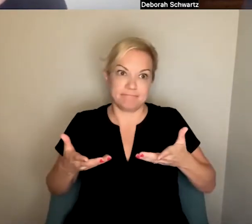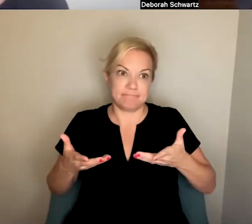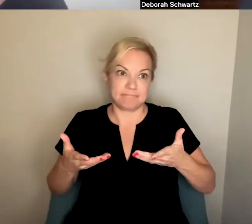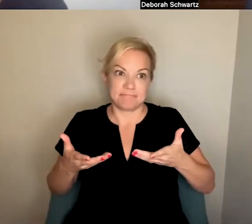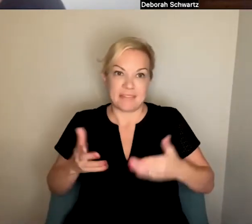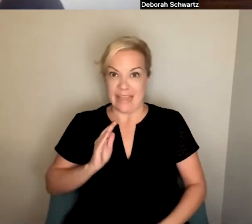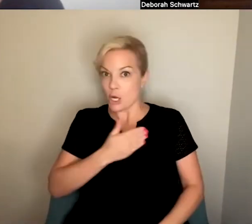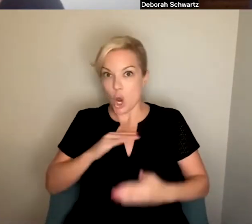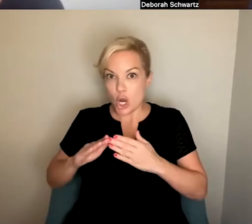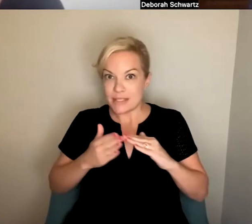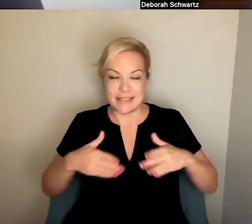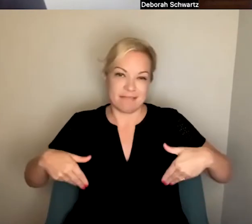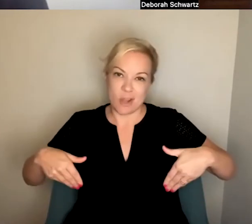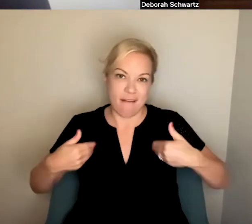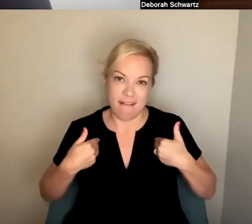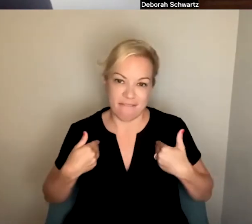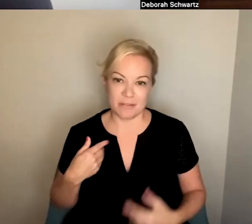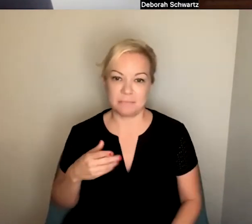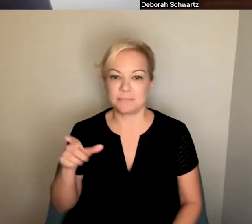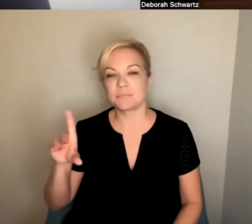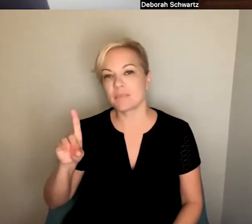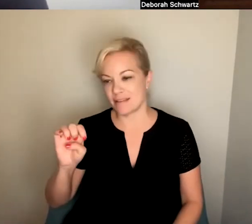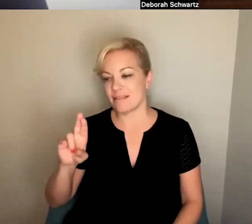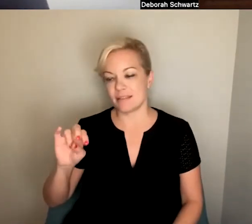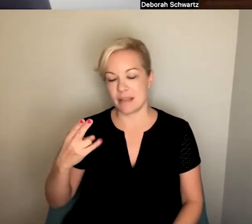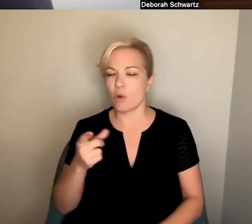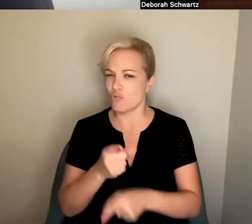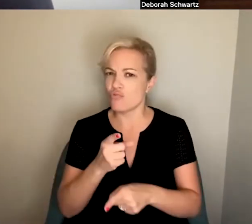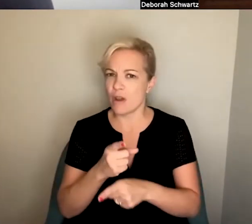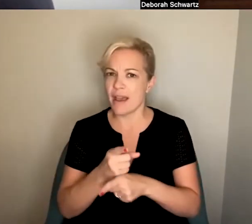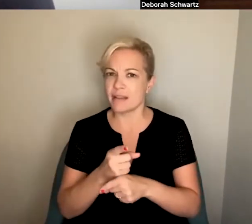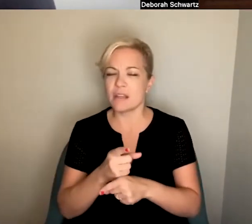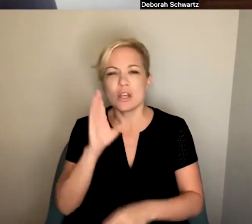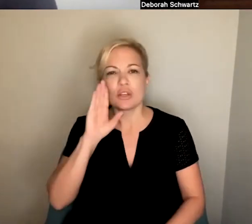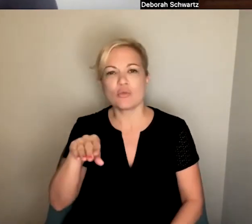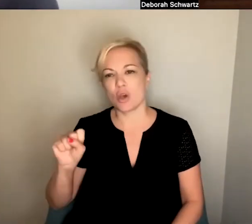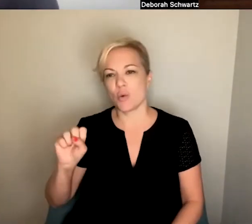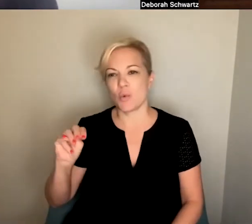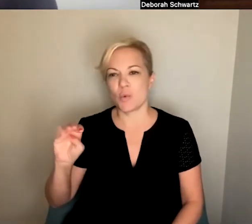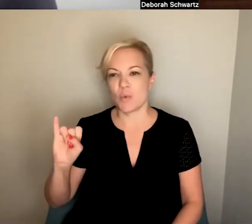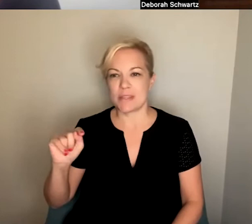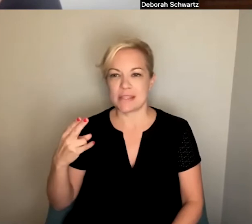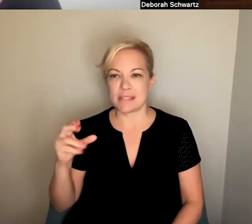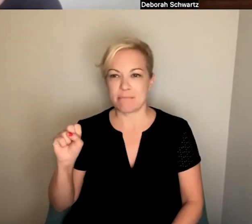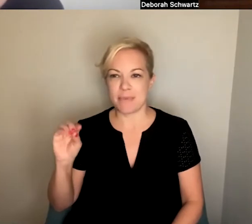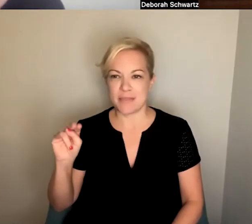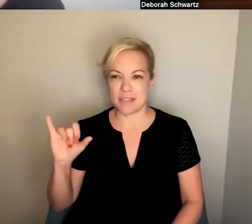No I, I think that's right the, I was looking at the Smithsonian Museum of American history,